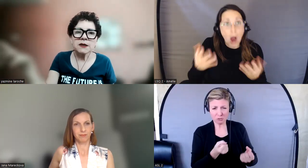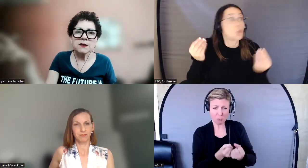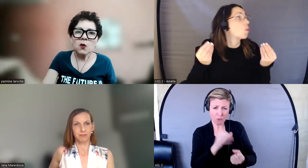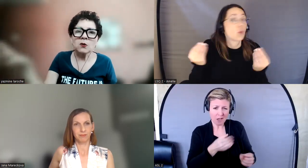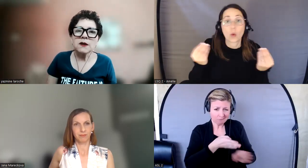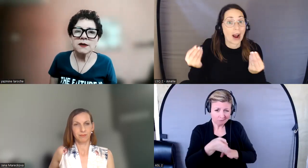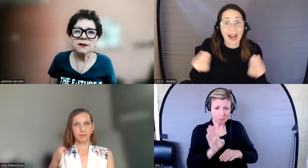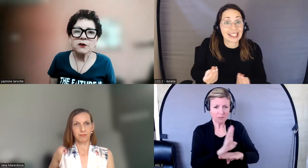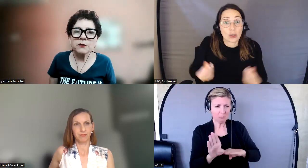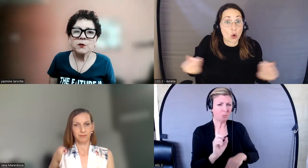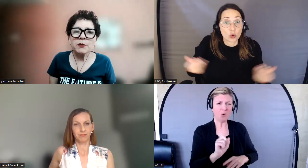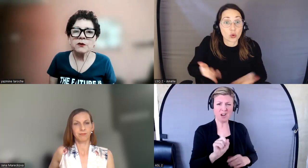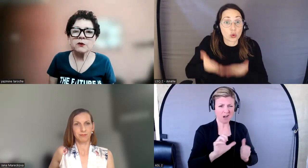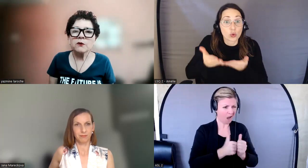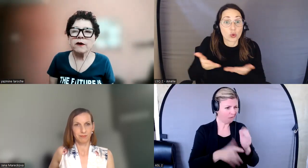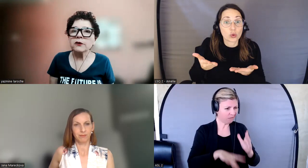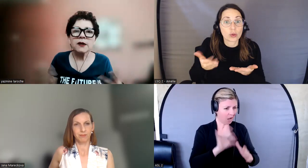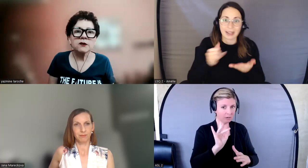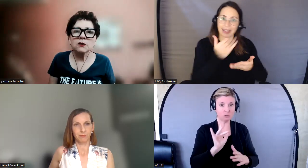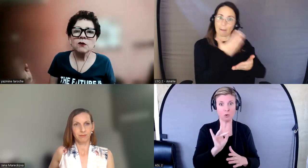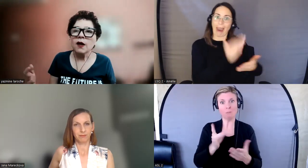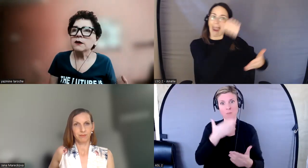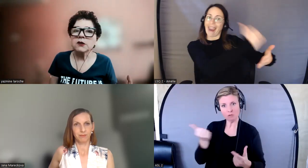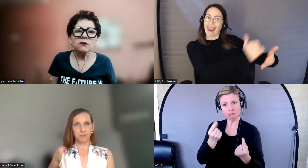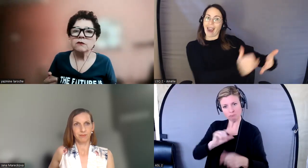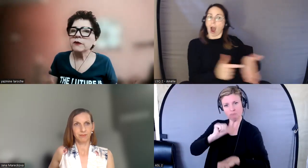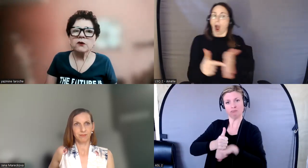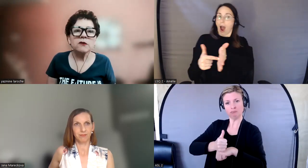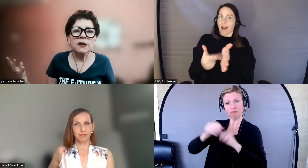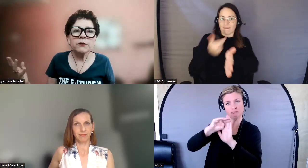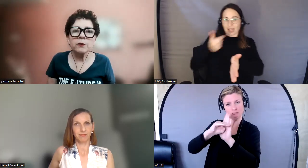make things a whole lot easier for people who are looking to to you know who need firms